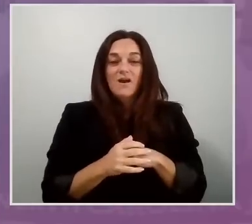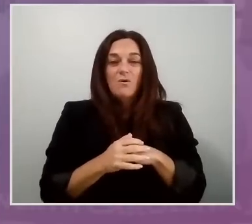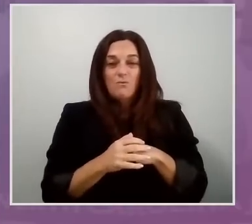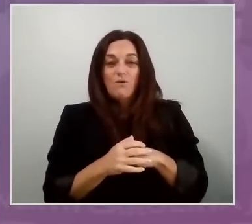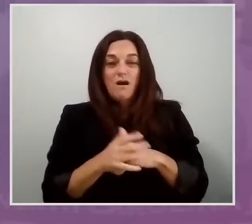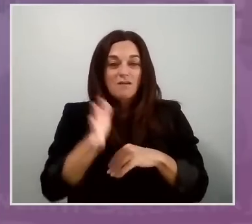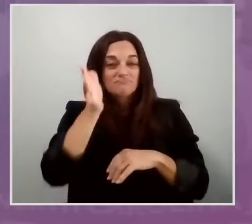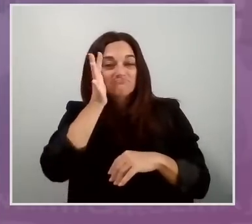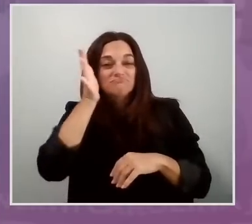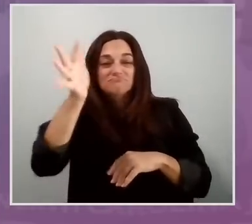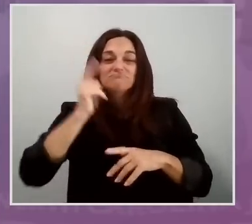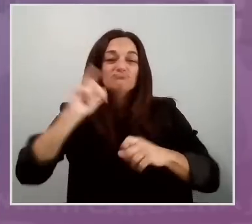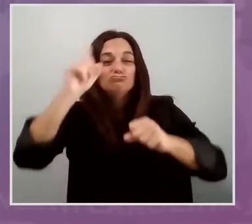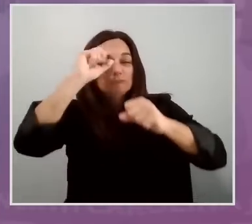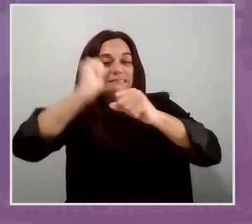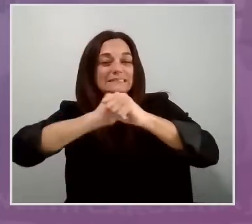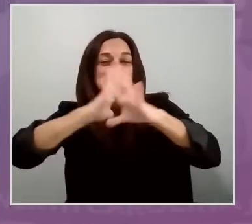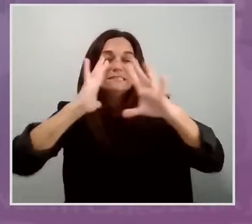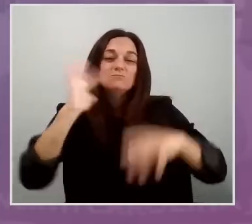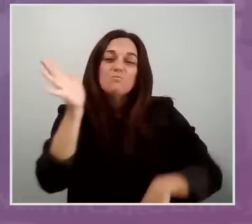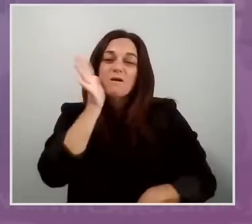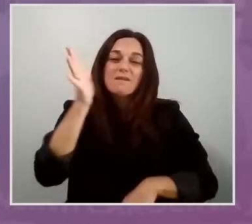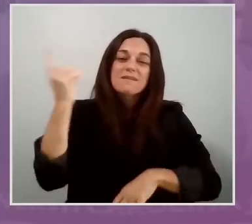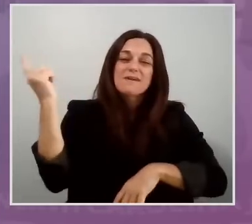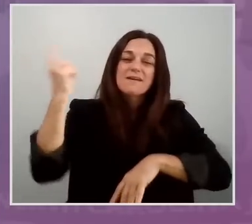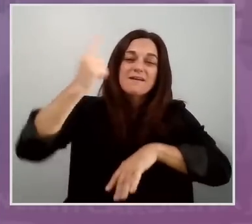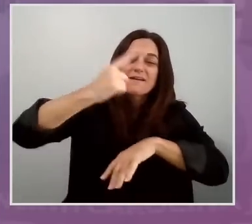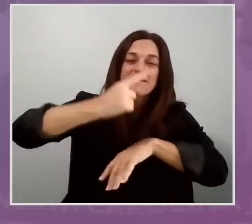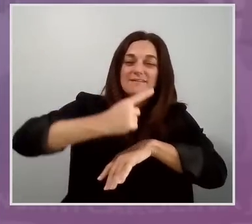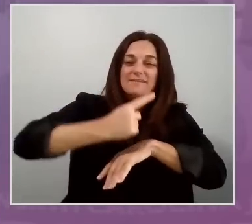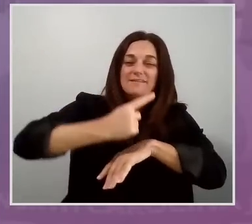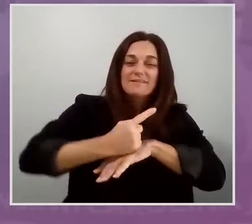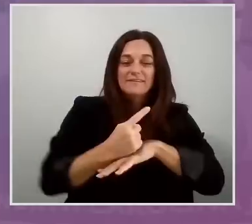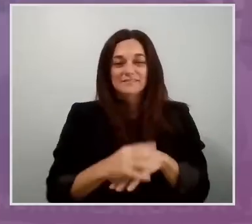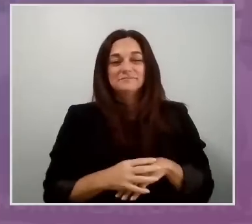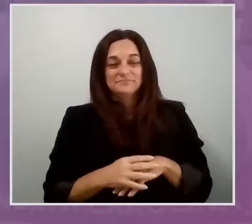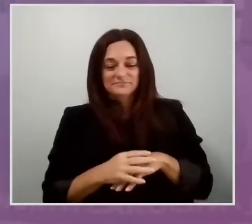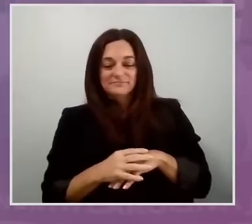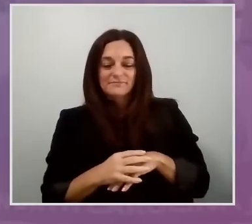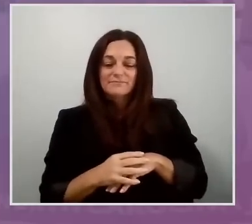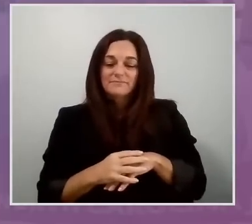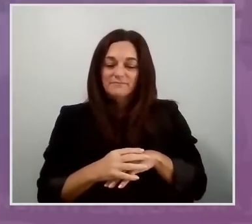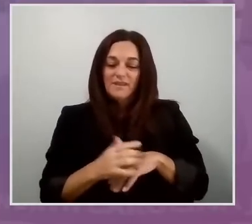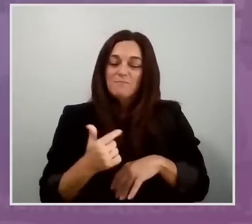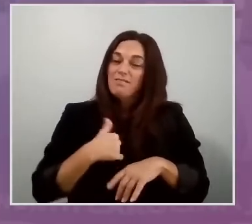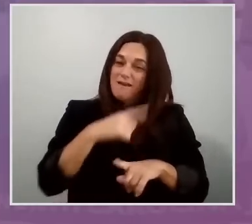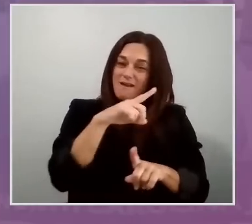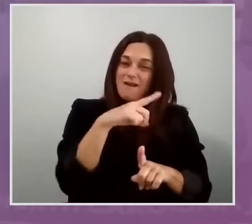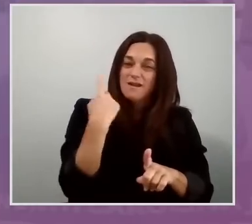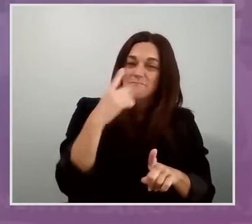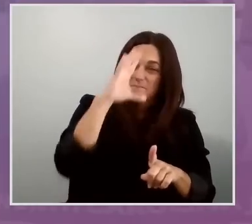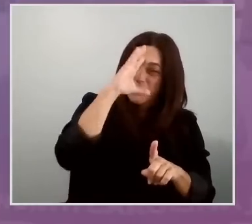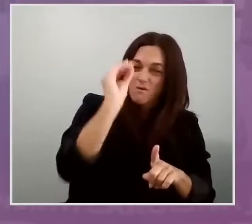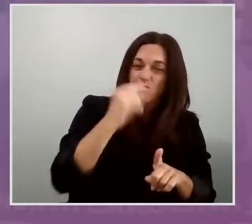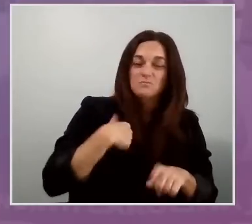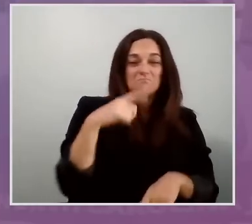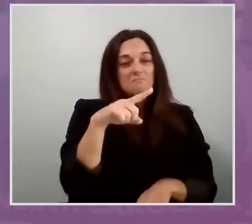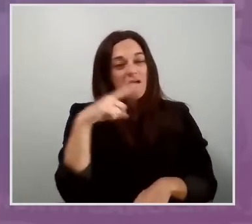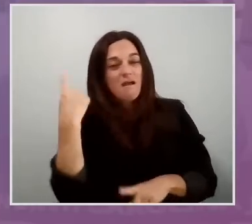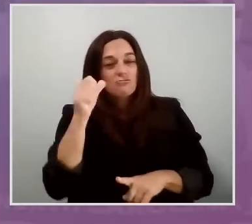I HAVE DREAM, A DREAM THAT ONE